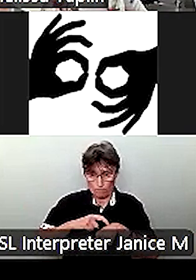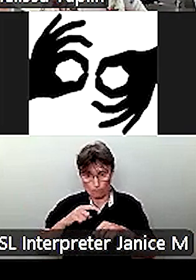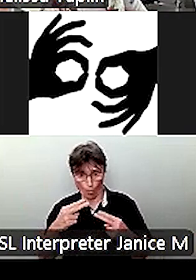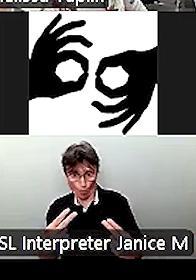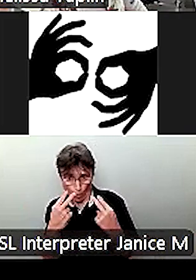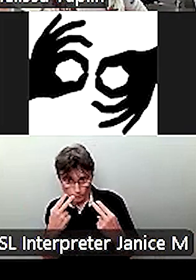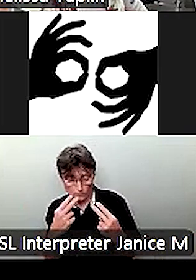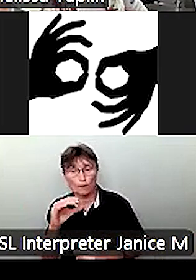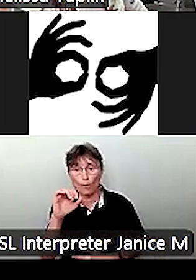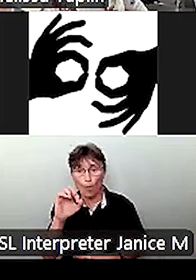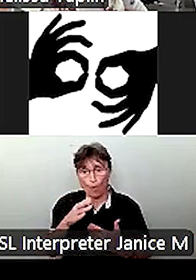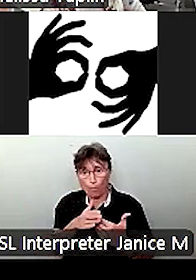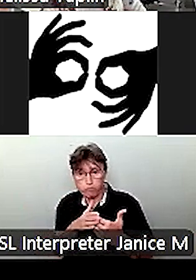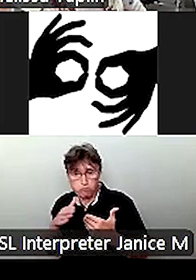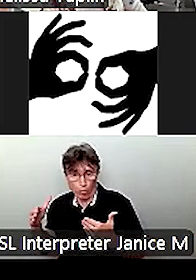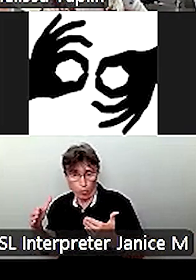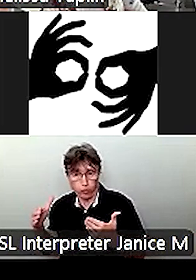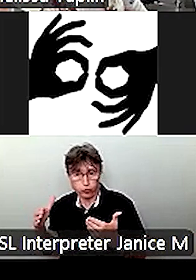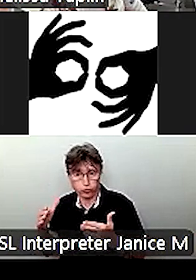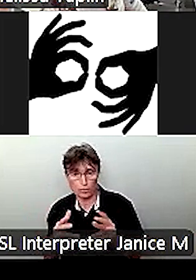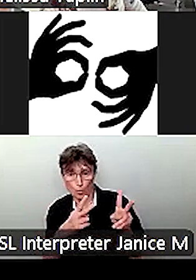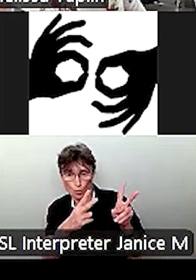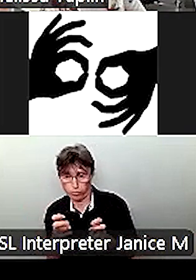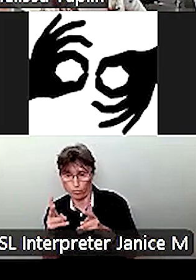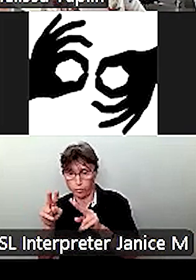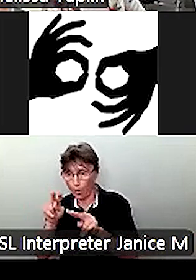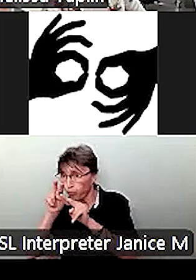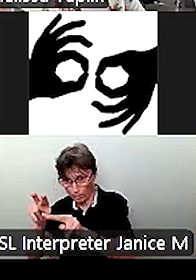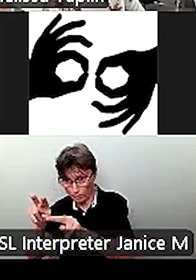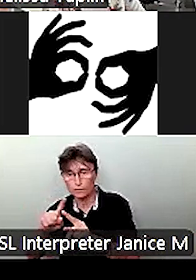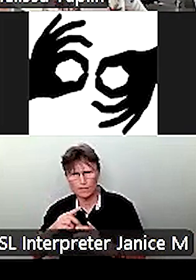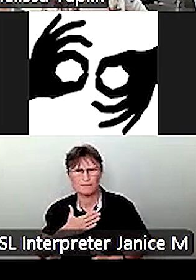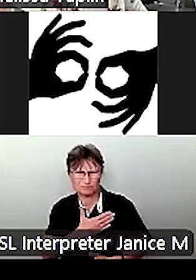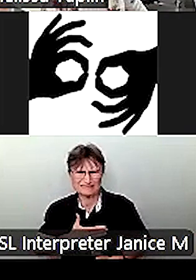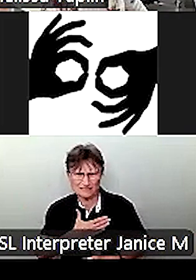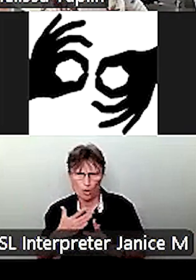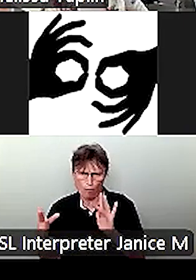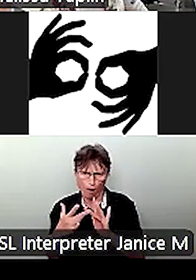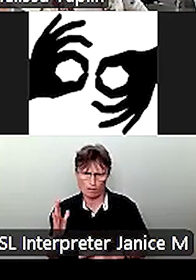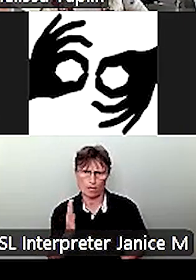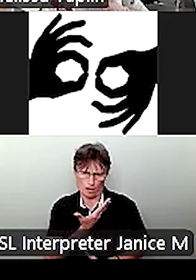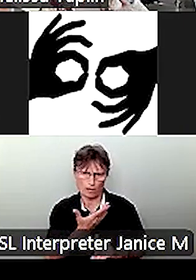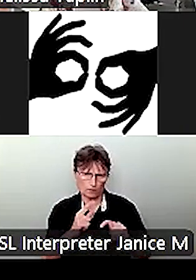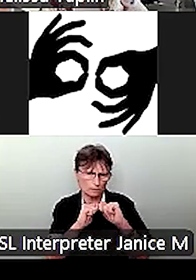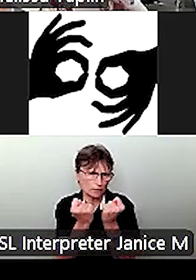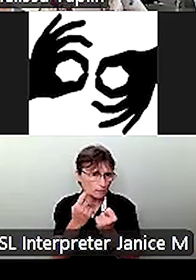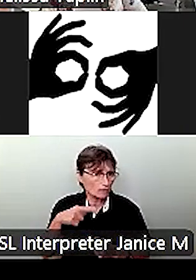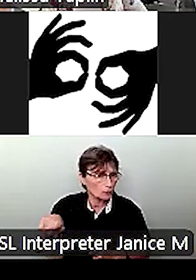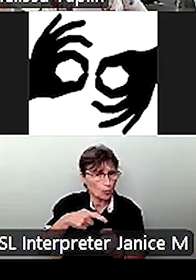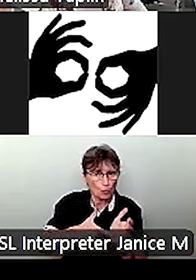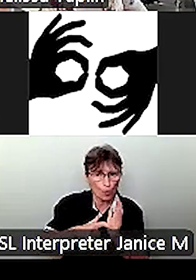documents in full before applying and do reach out early if you have questions or need any support.